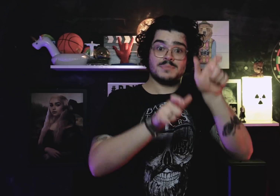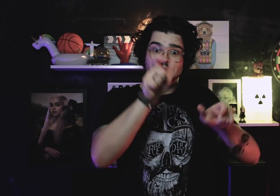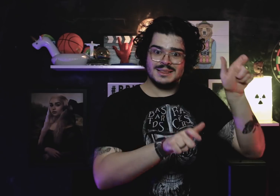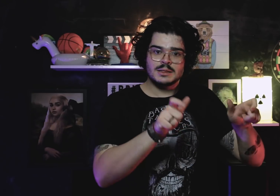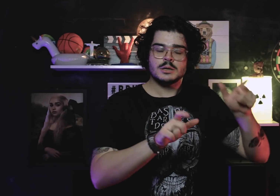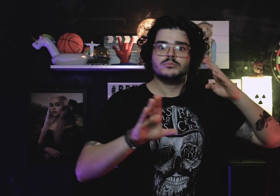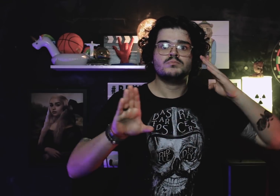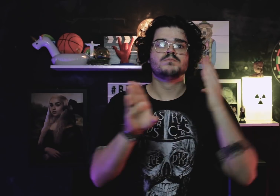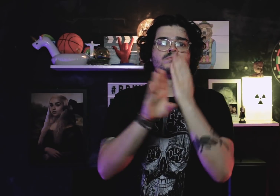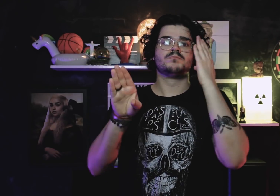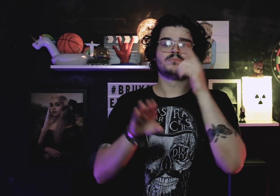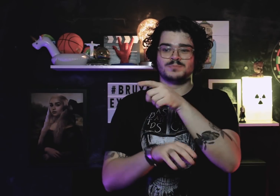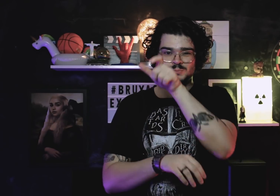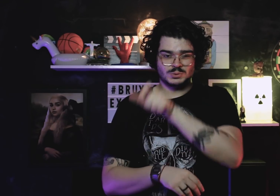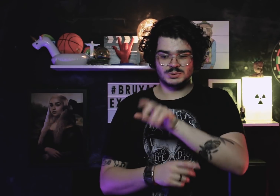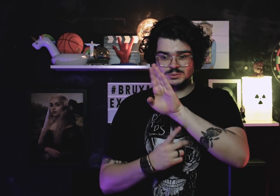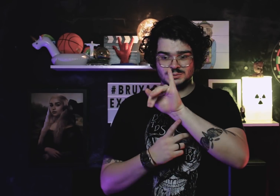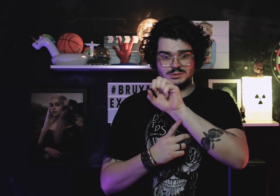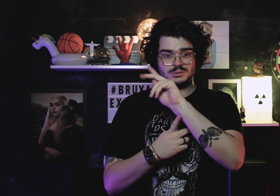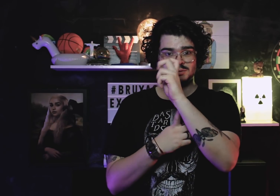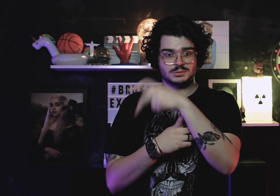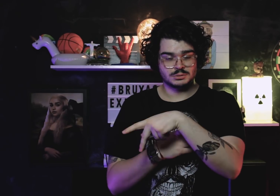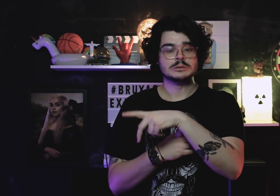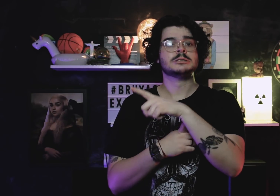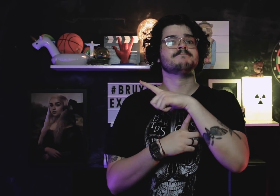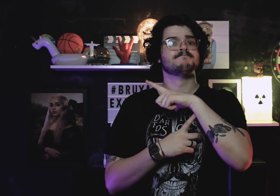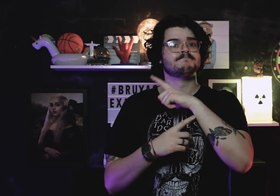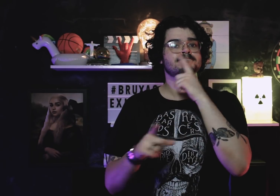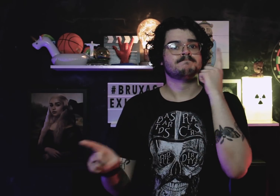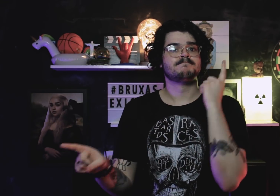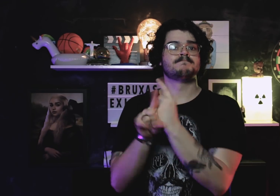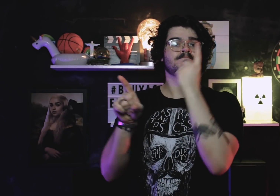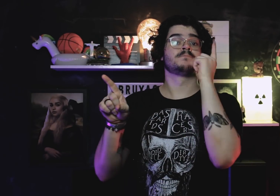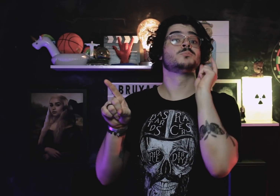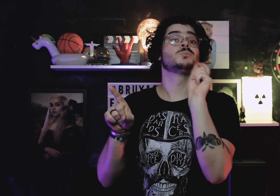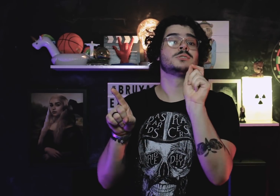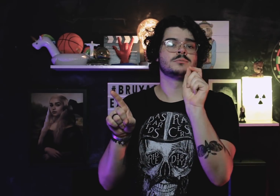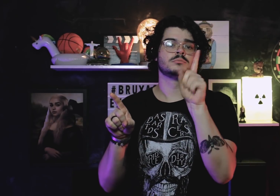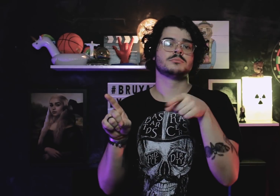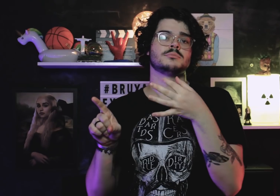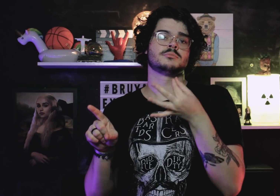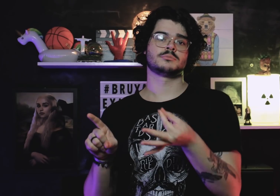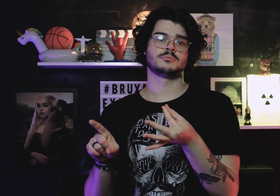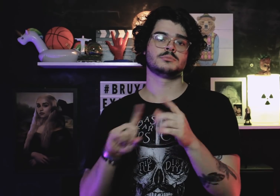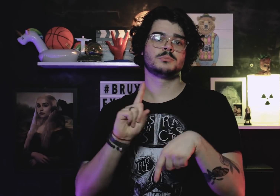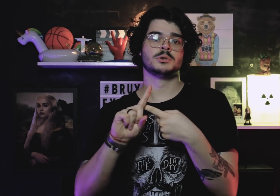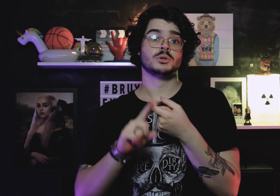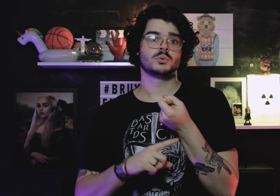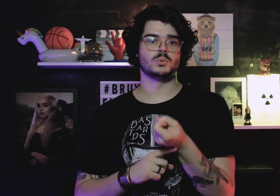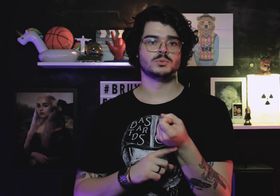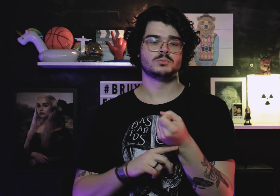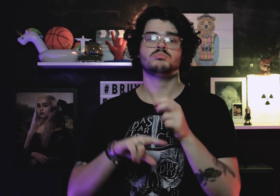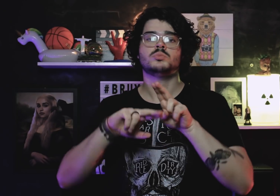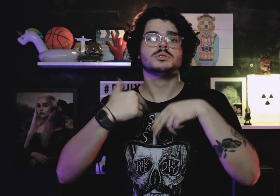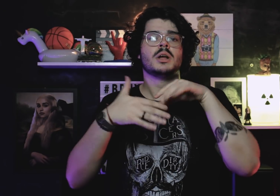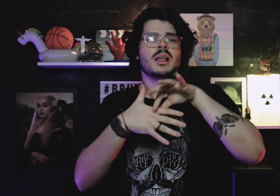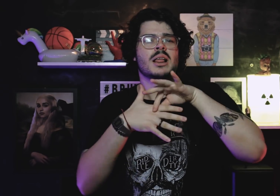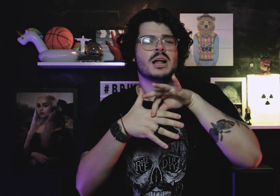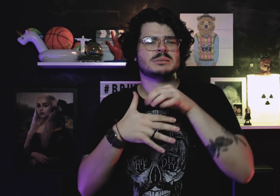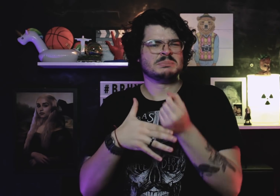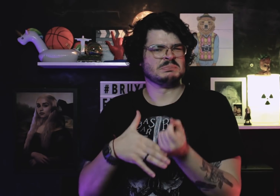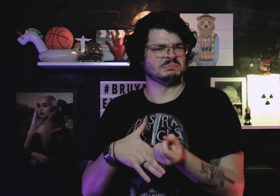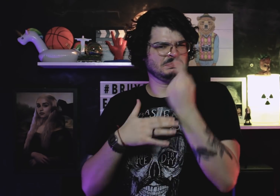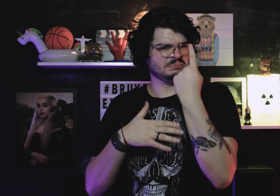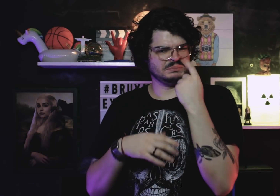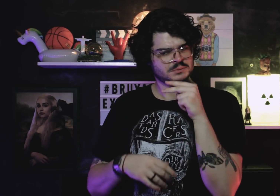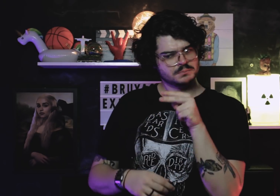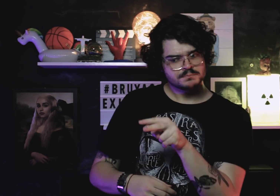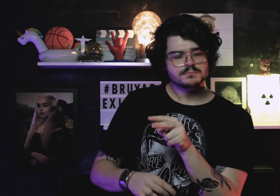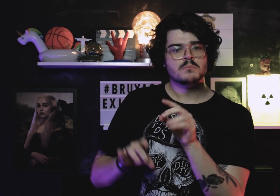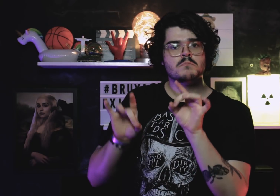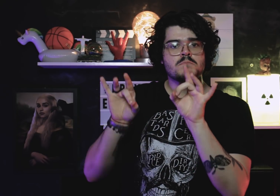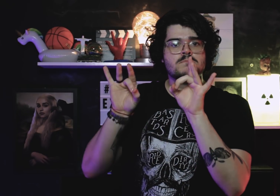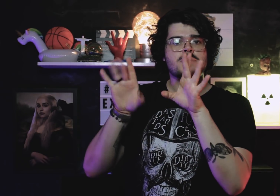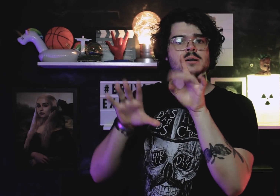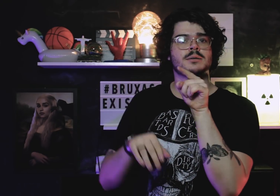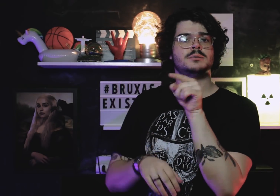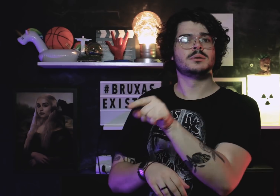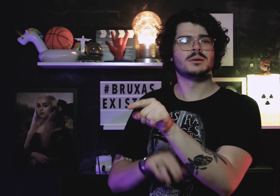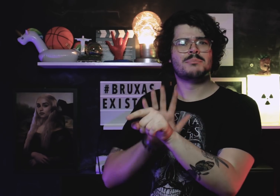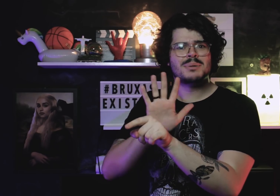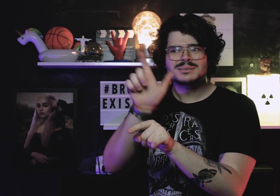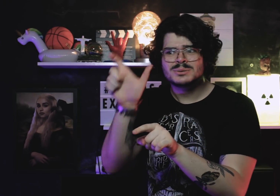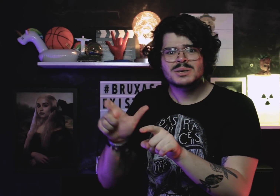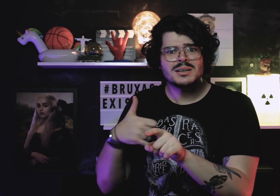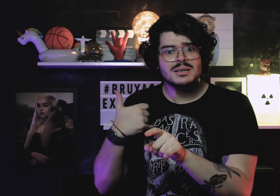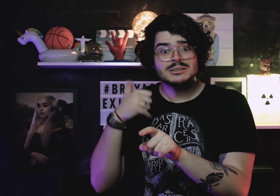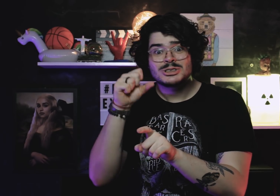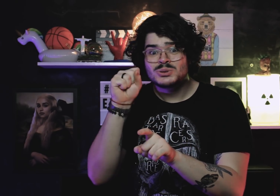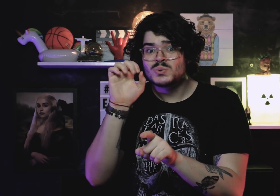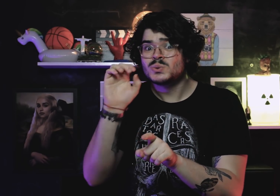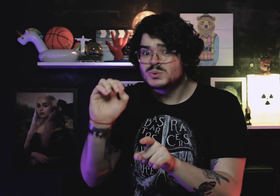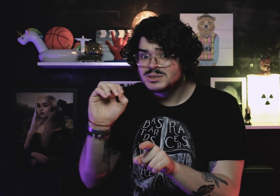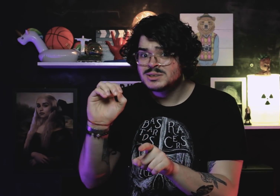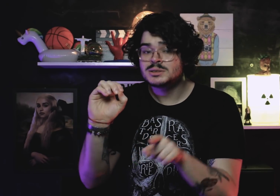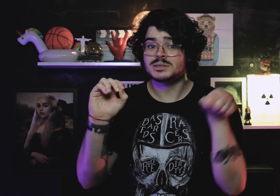They found a strange skin between the vagina and anus of this 60-year-old woman,